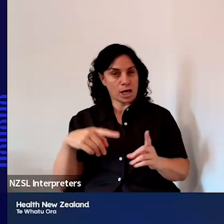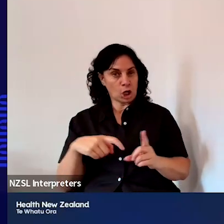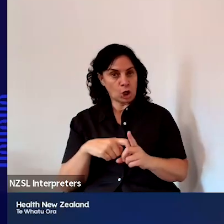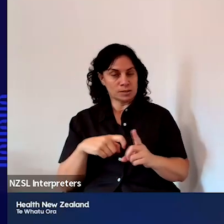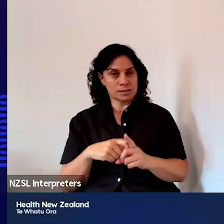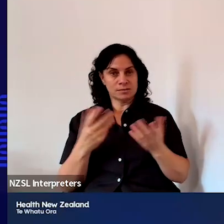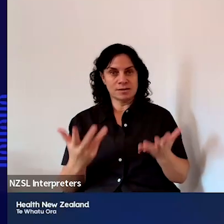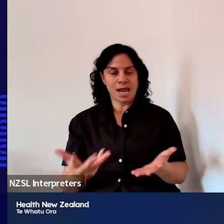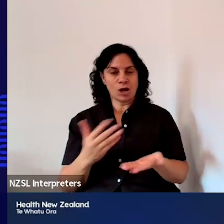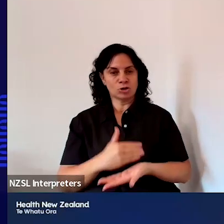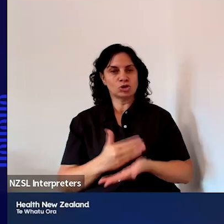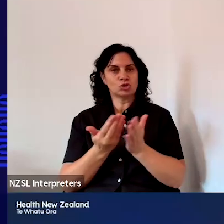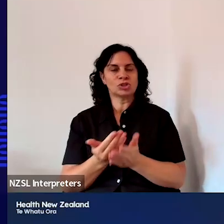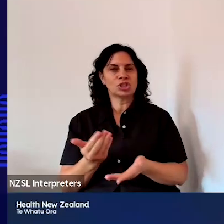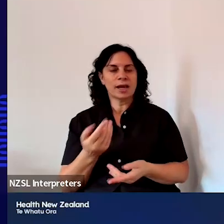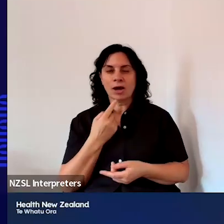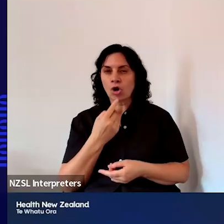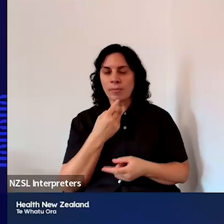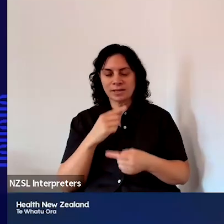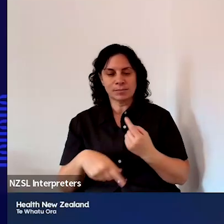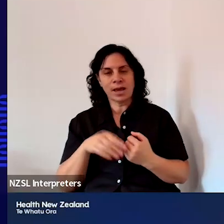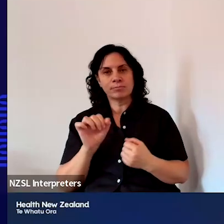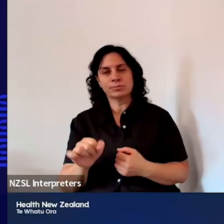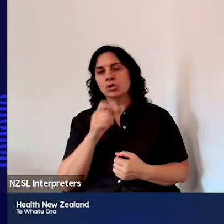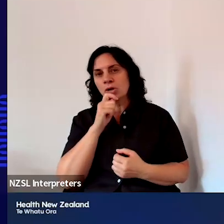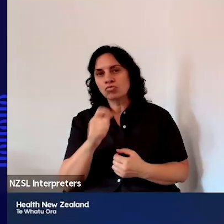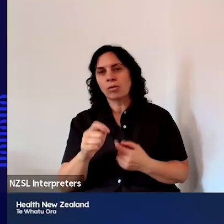share a few comments about the report and your insights into that place.